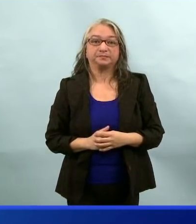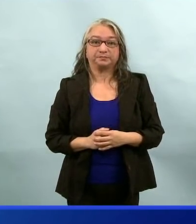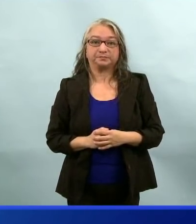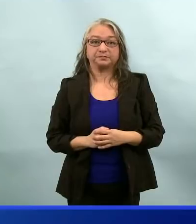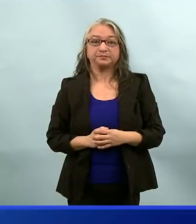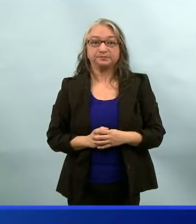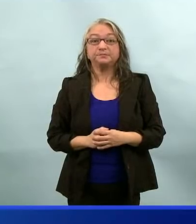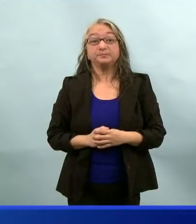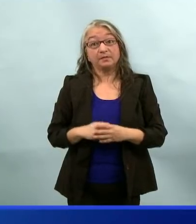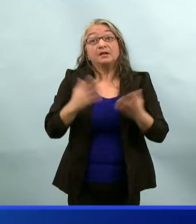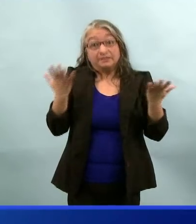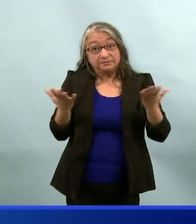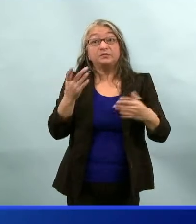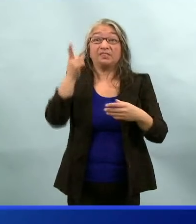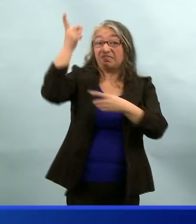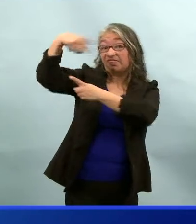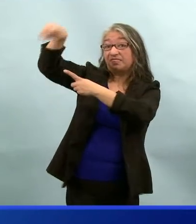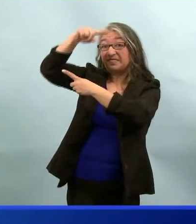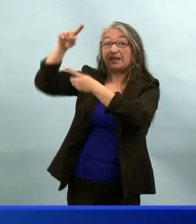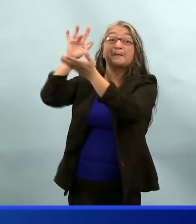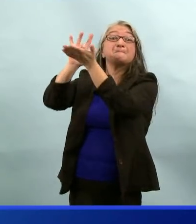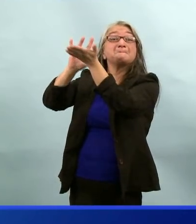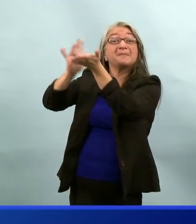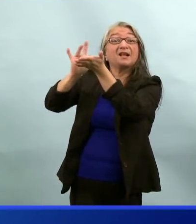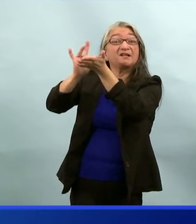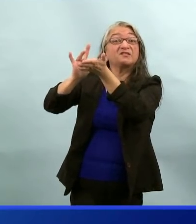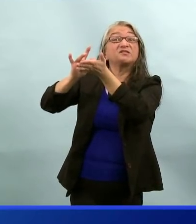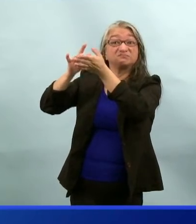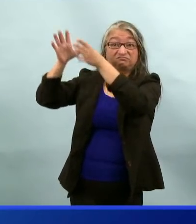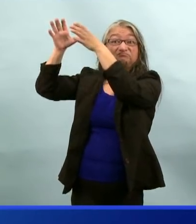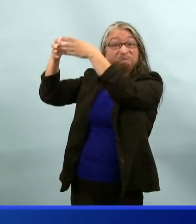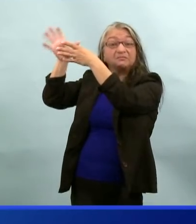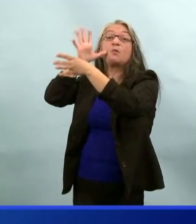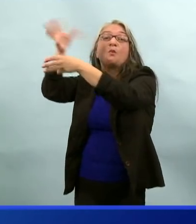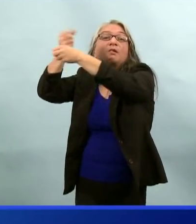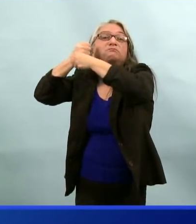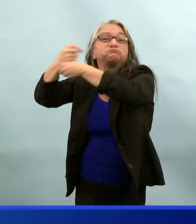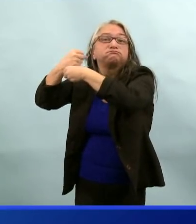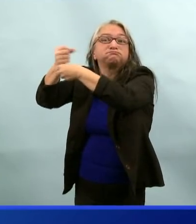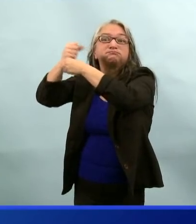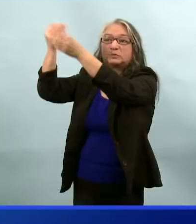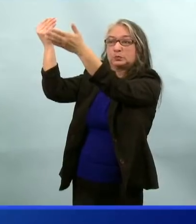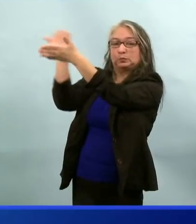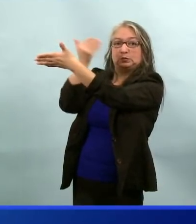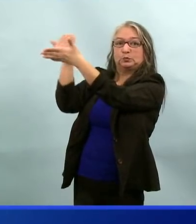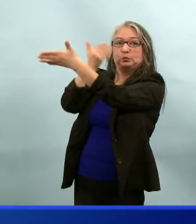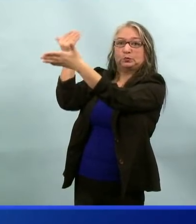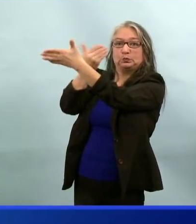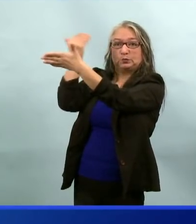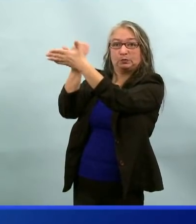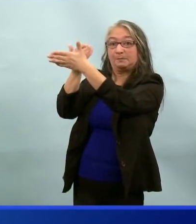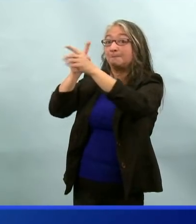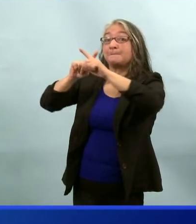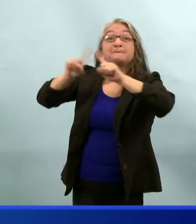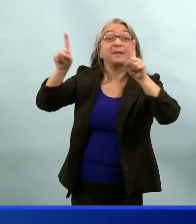that is specifically targeted to omicron but we currently have booster doses available right now